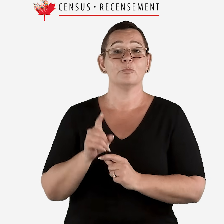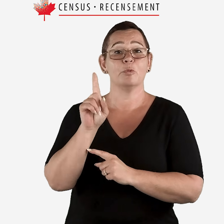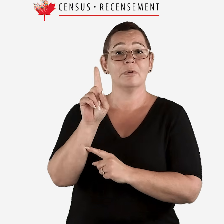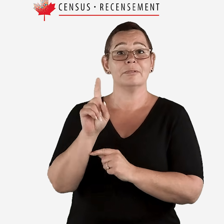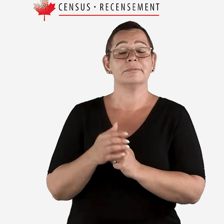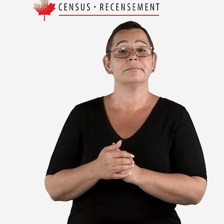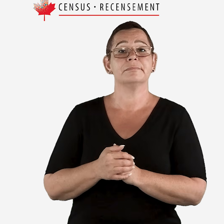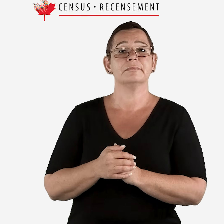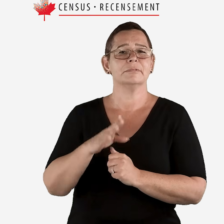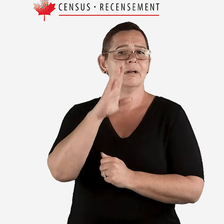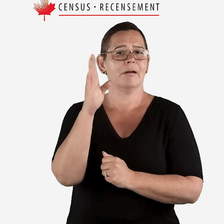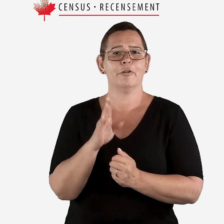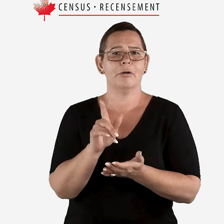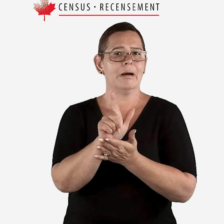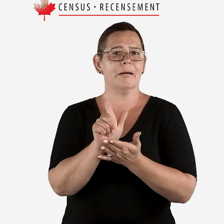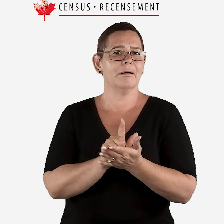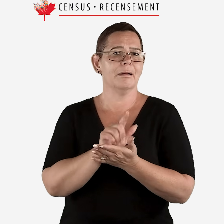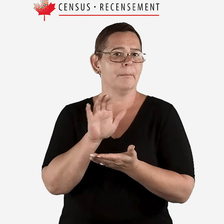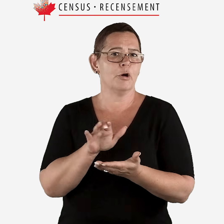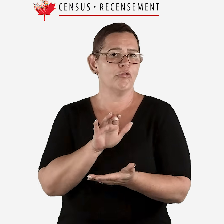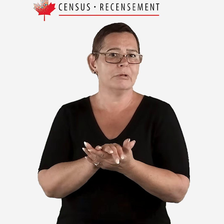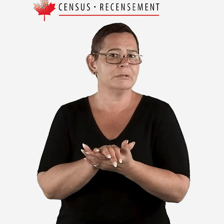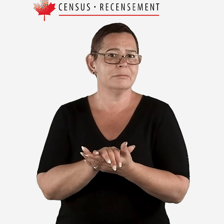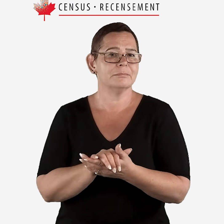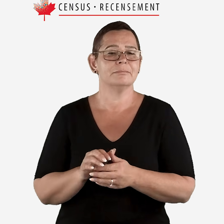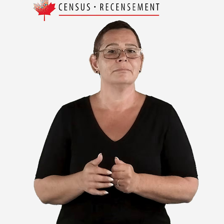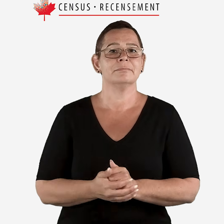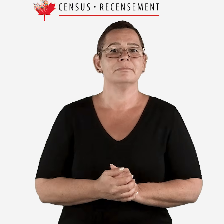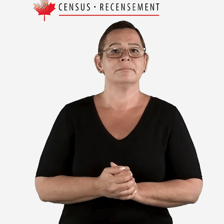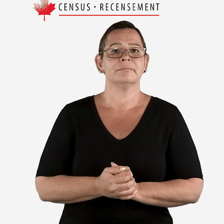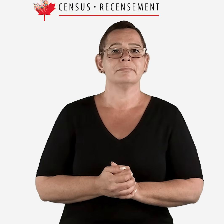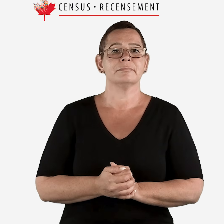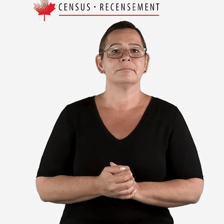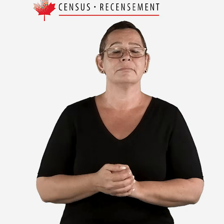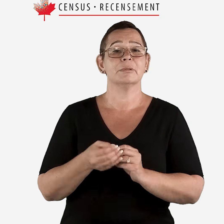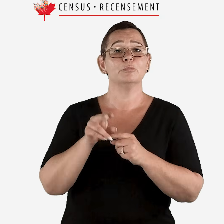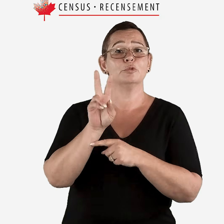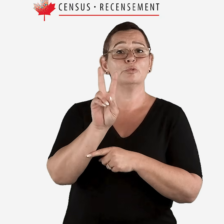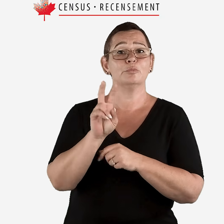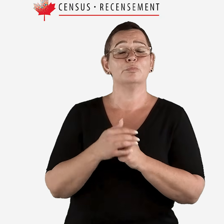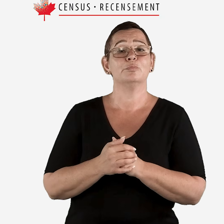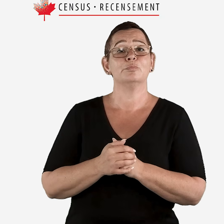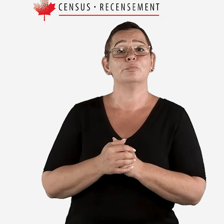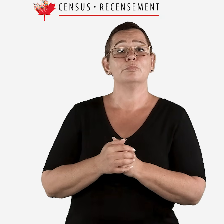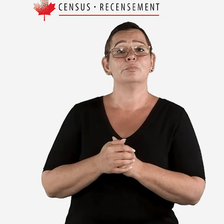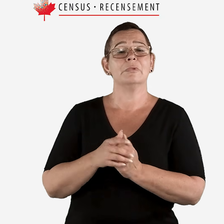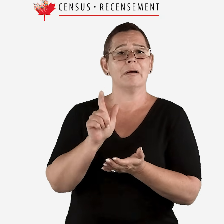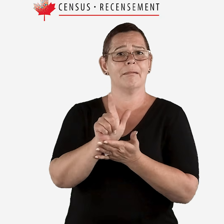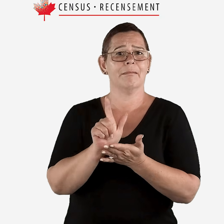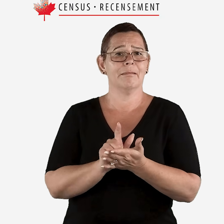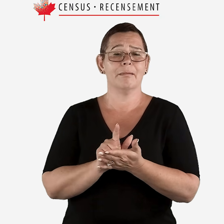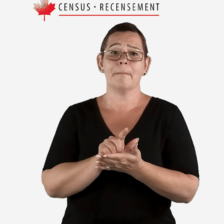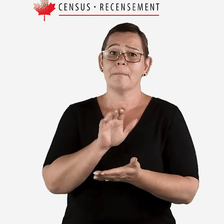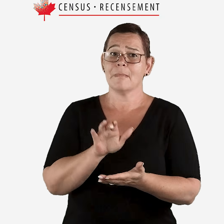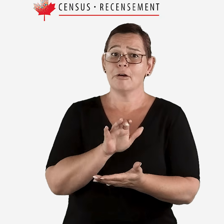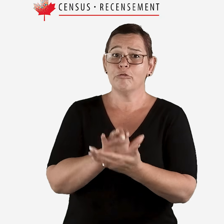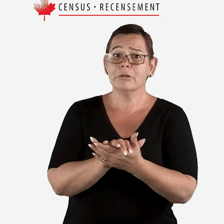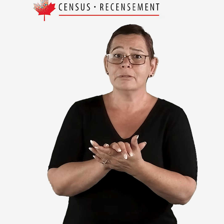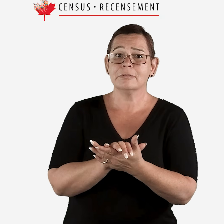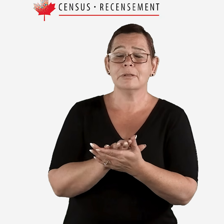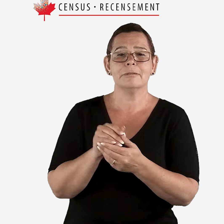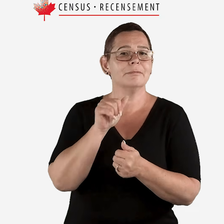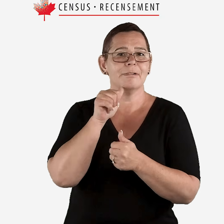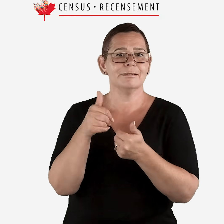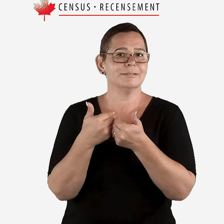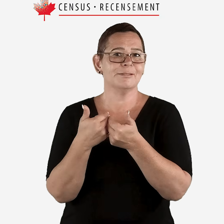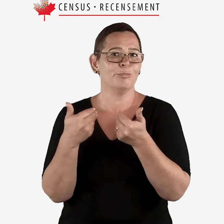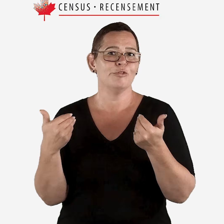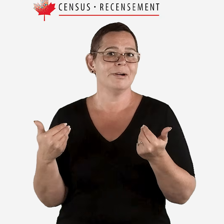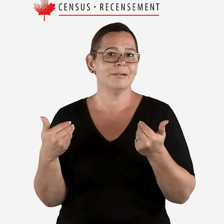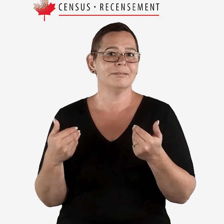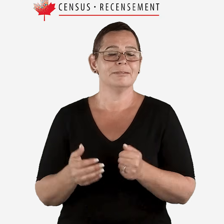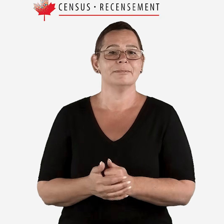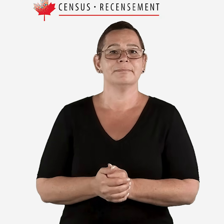Response option 1: Never legally married Response option 2: Legally married (and not separated)